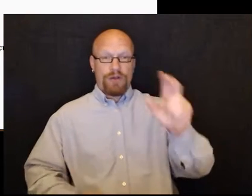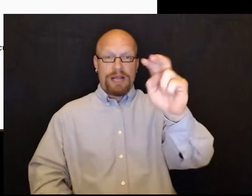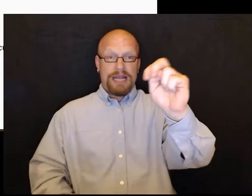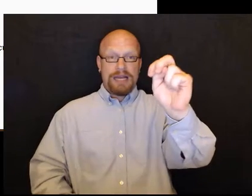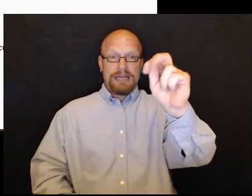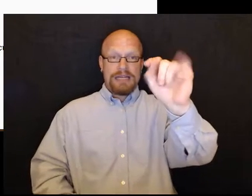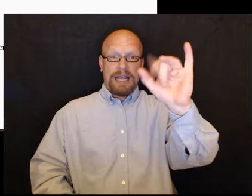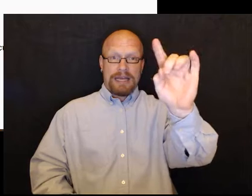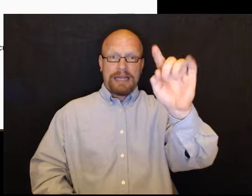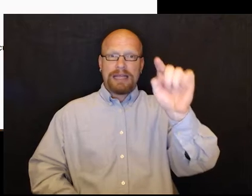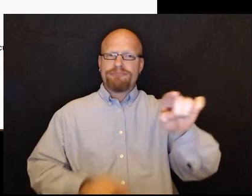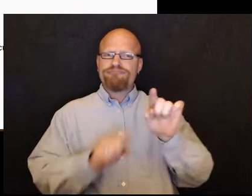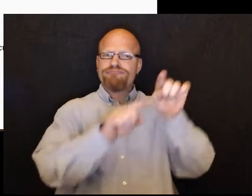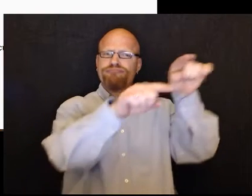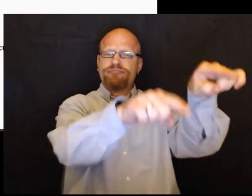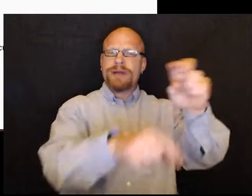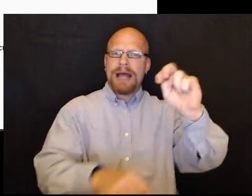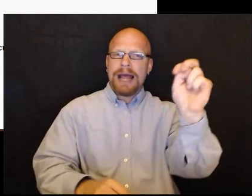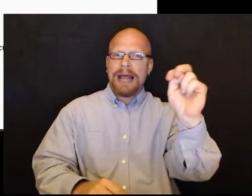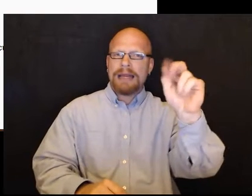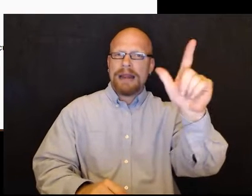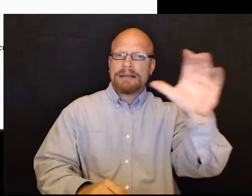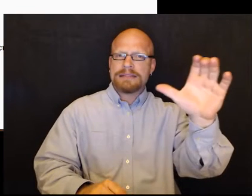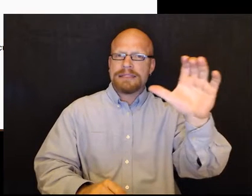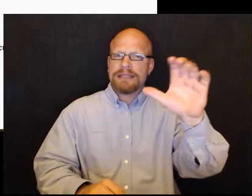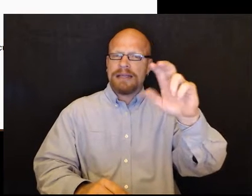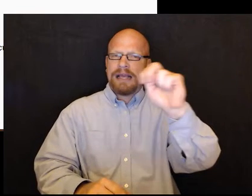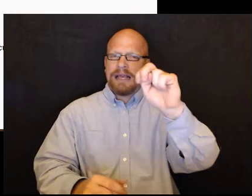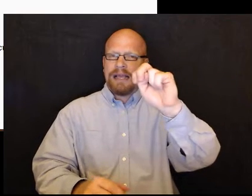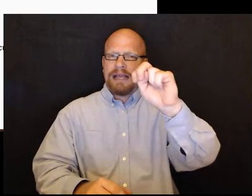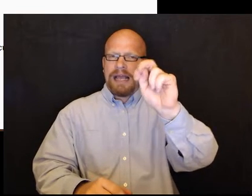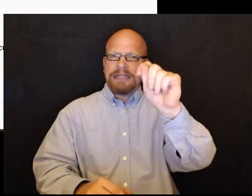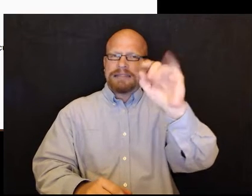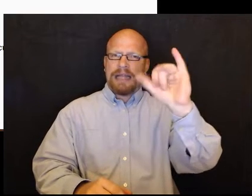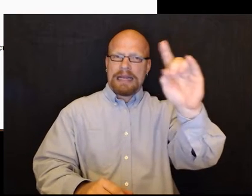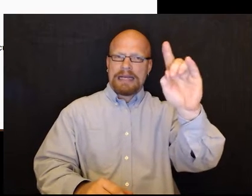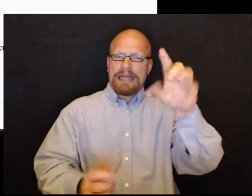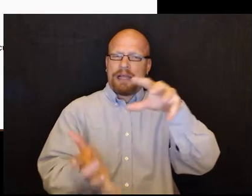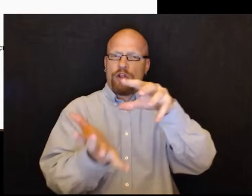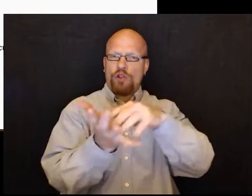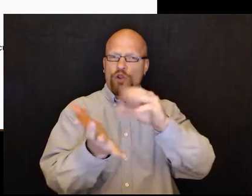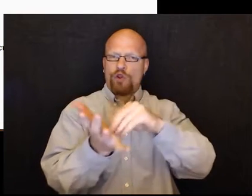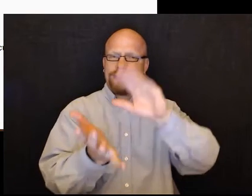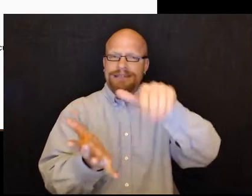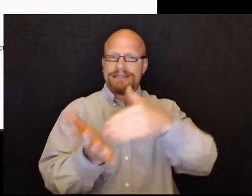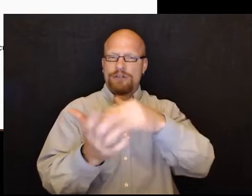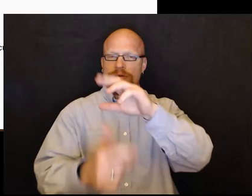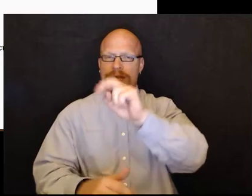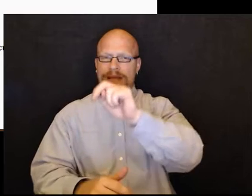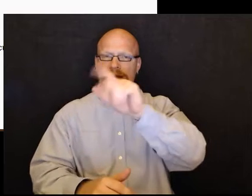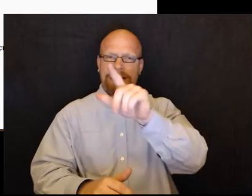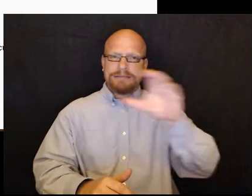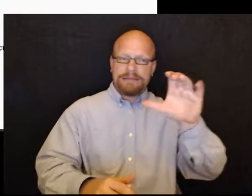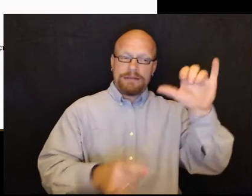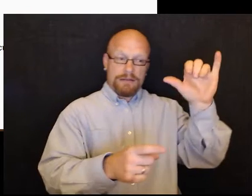there are many options we have... and if you're here on campus you can go the to the NLC